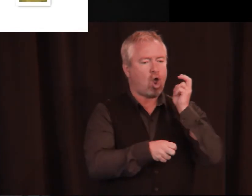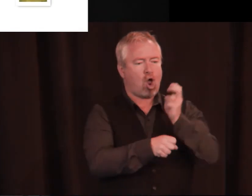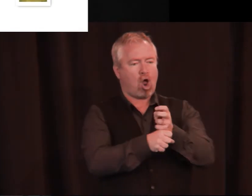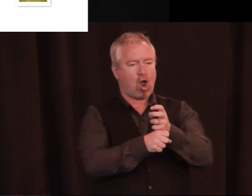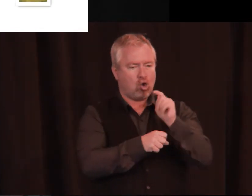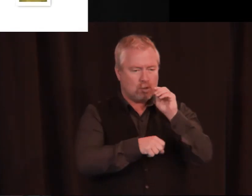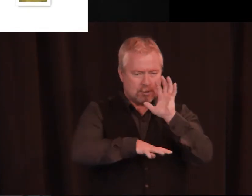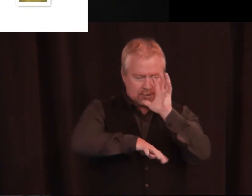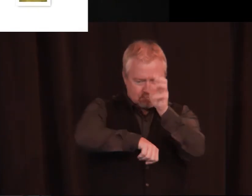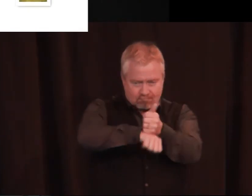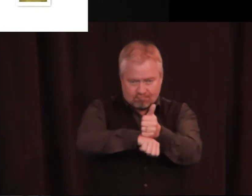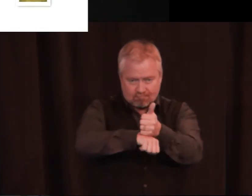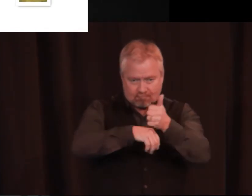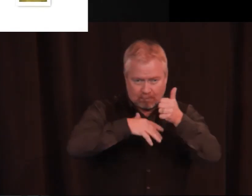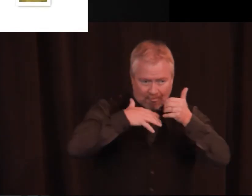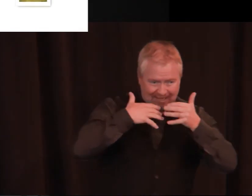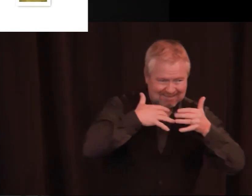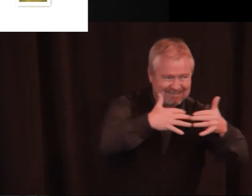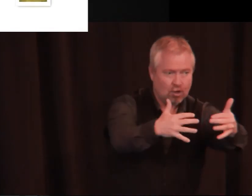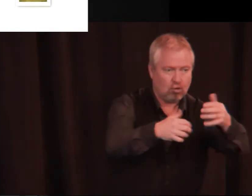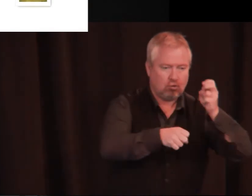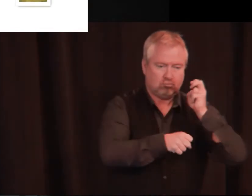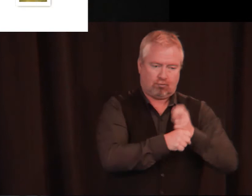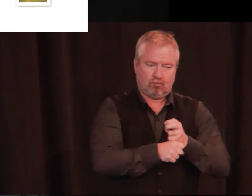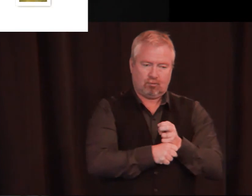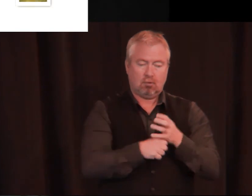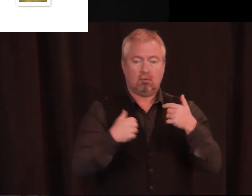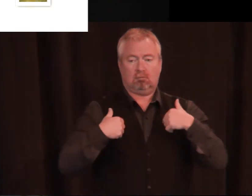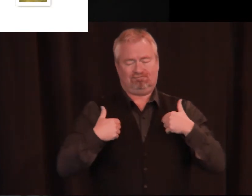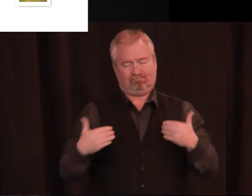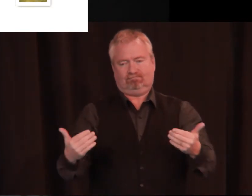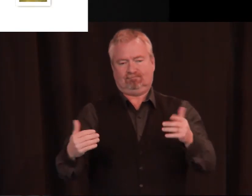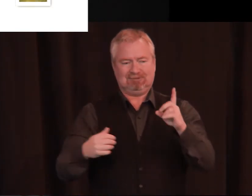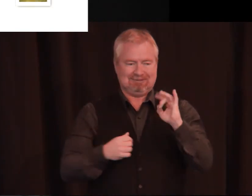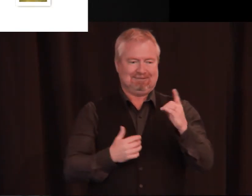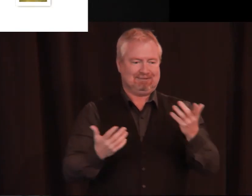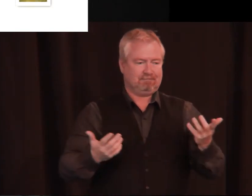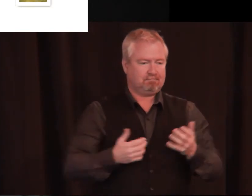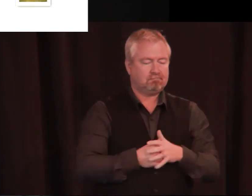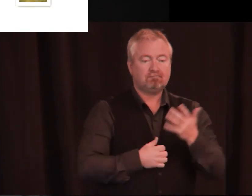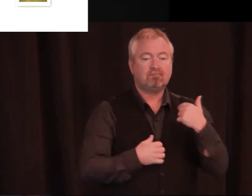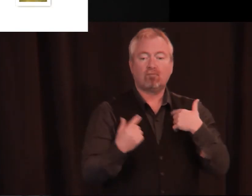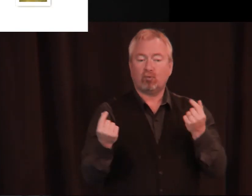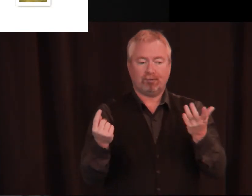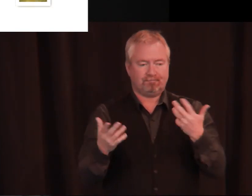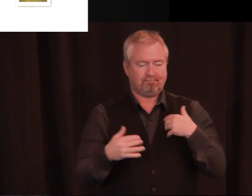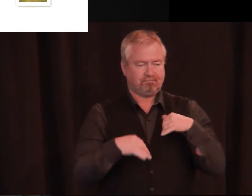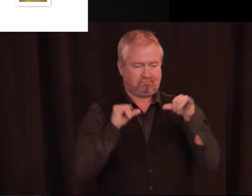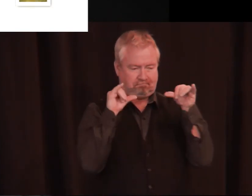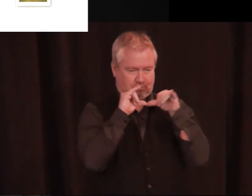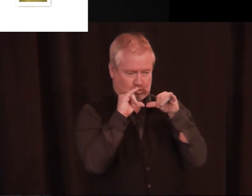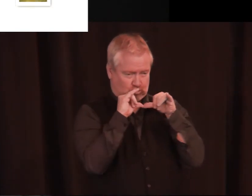What we did to try to get a measure of the child's -- the parents' language input to the child